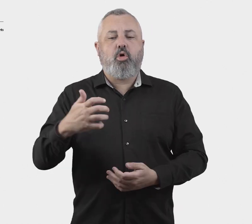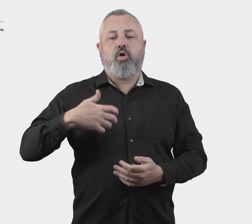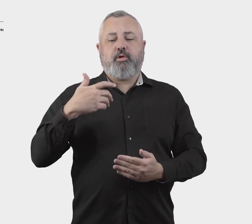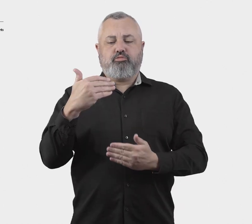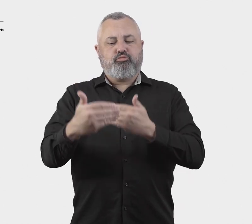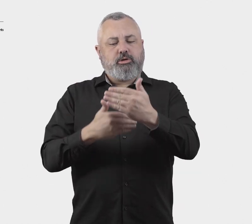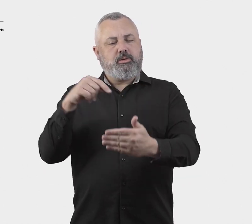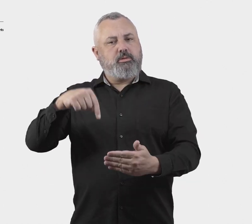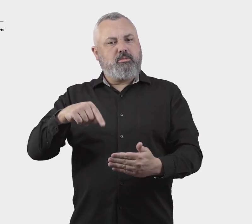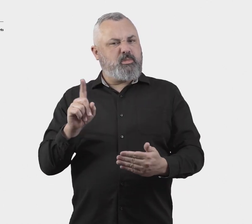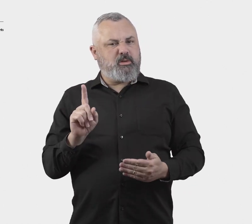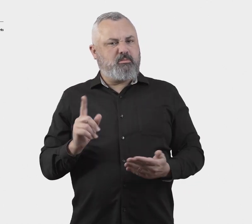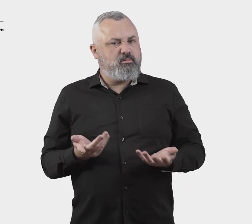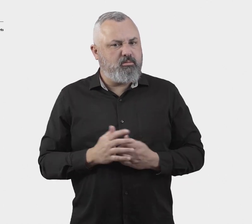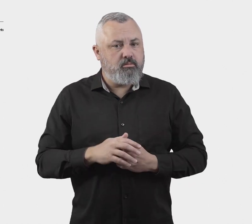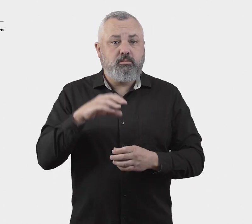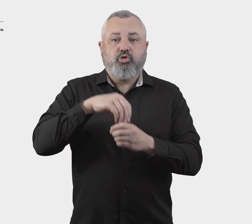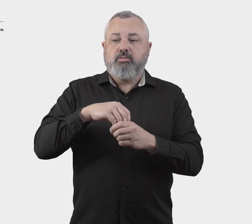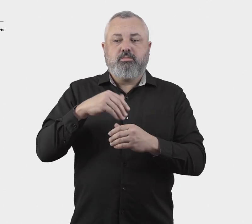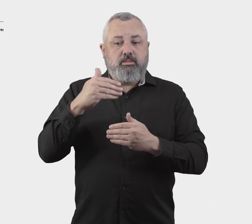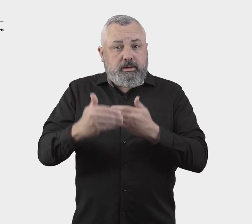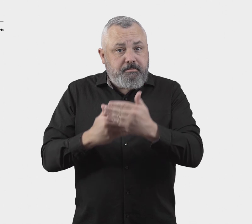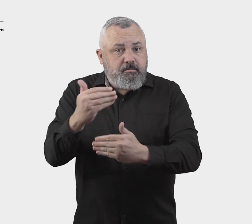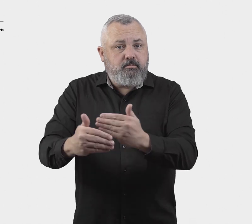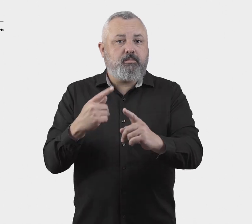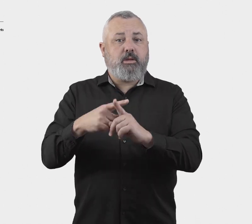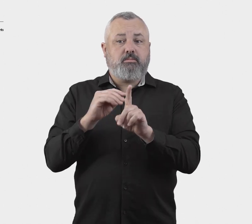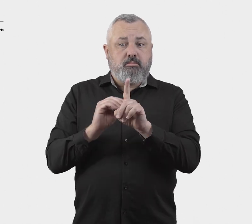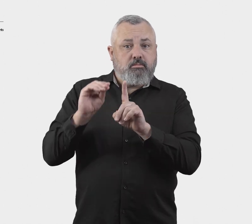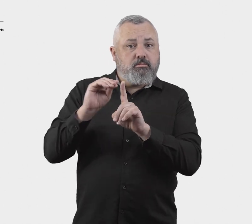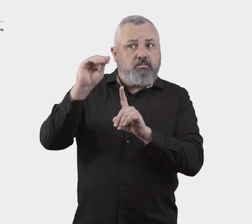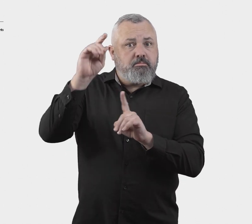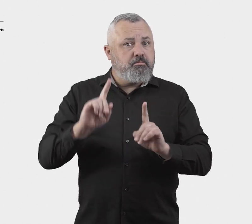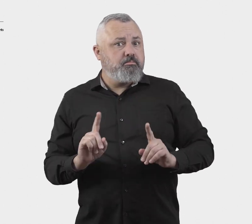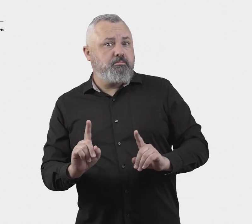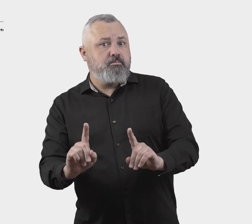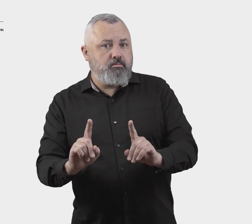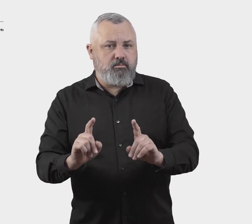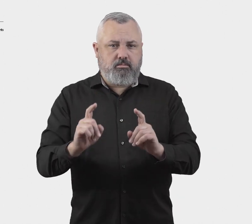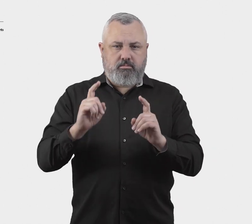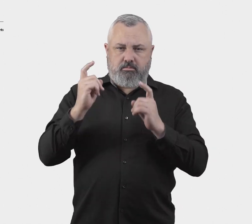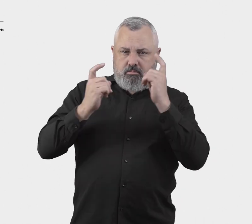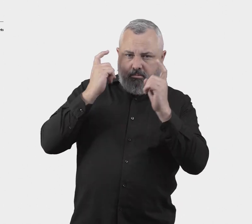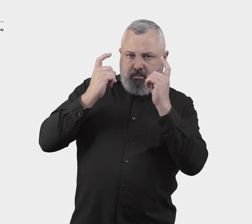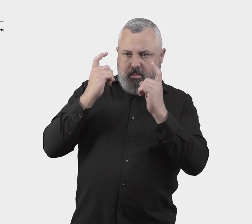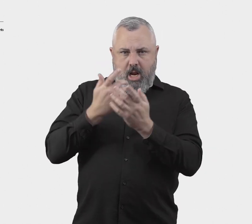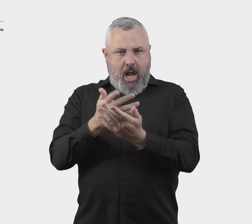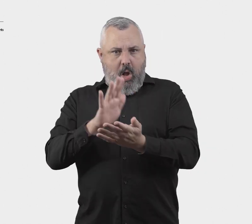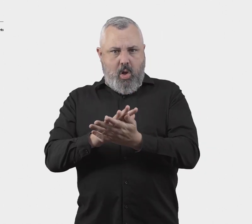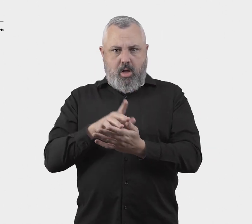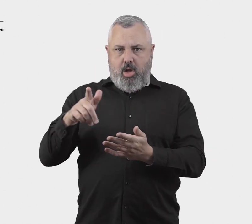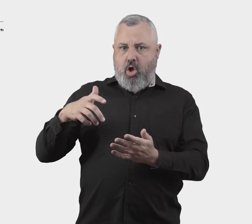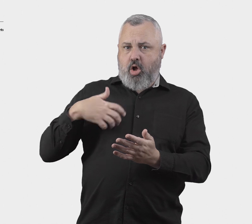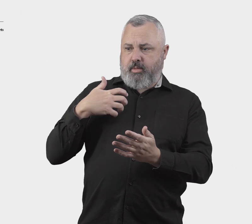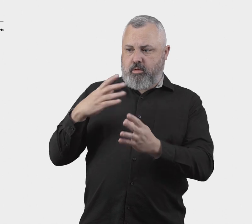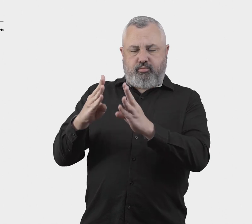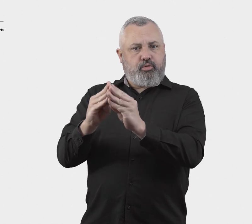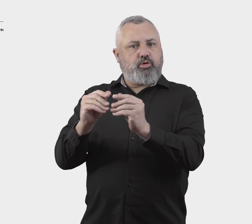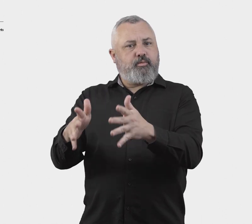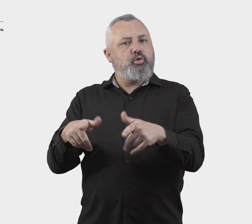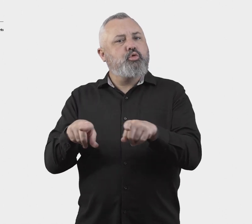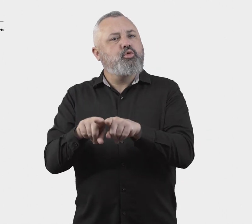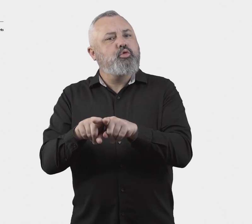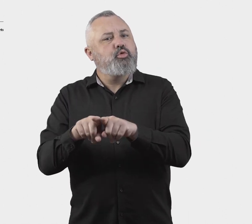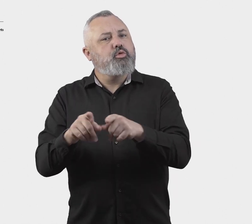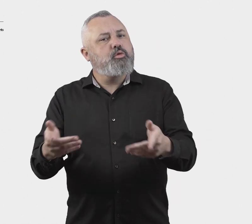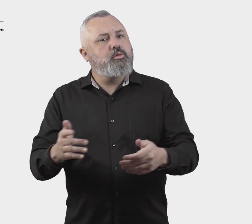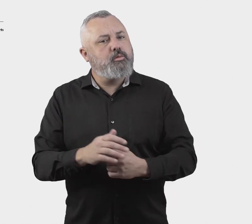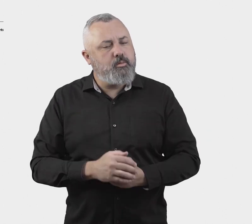what processes the ombuds scheme should adopt to consider and resolve complaints.